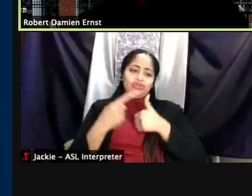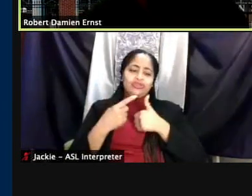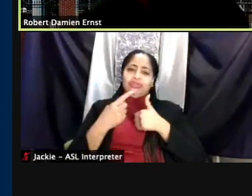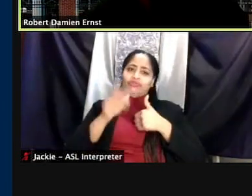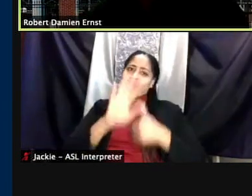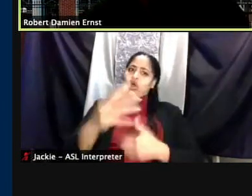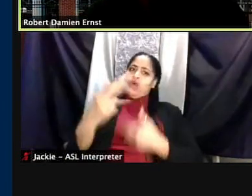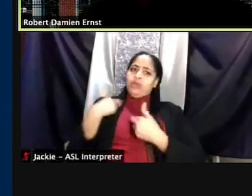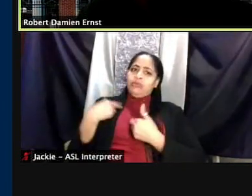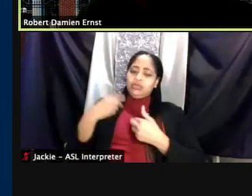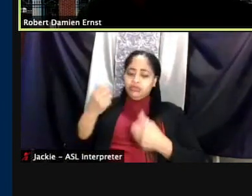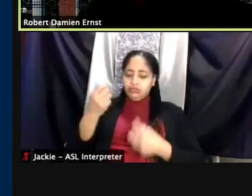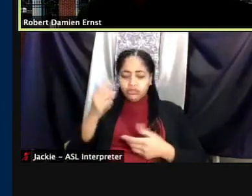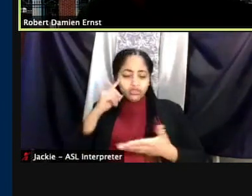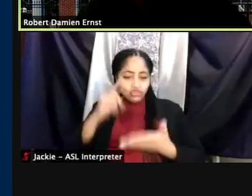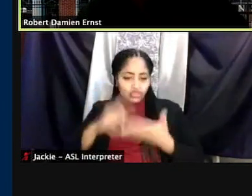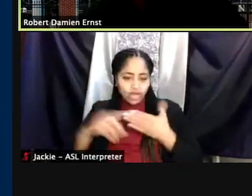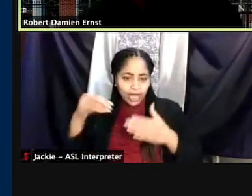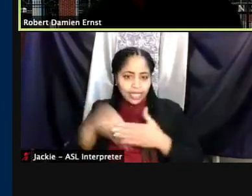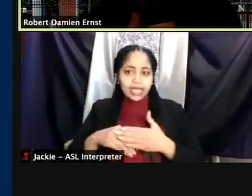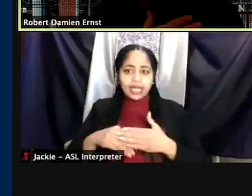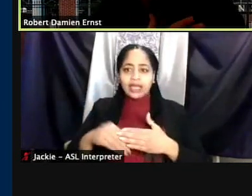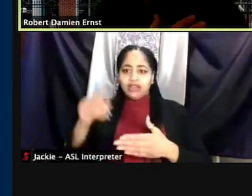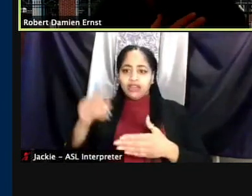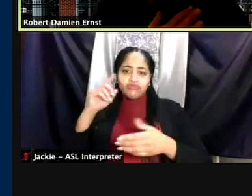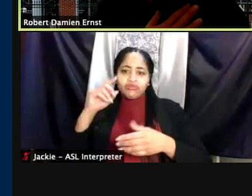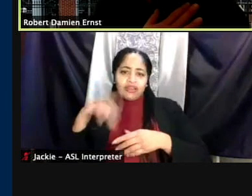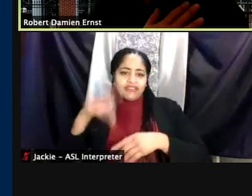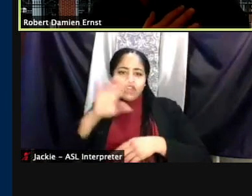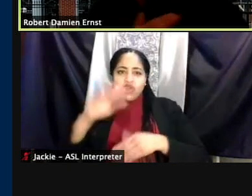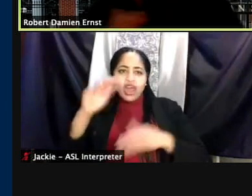what your level of compliance will be. So I hope that people don't find out